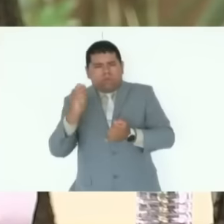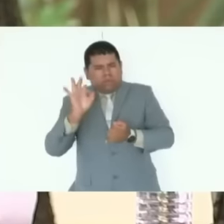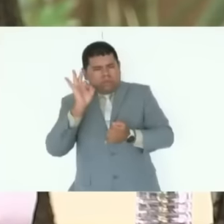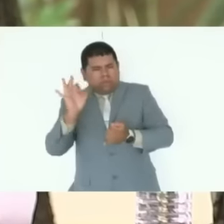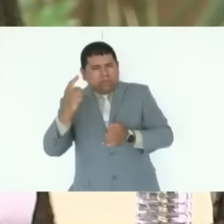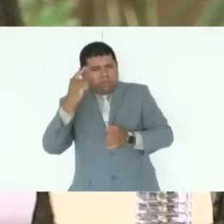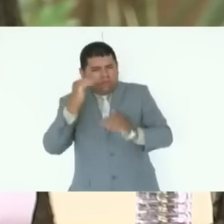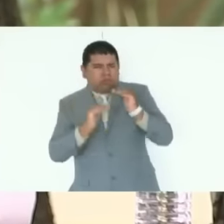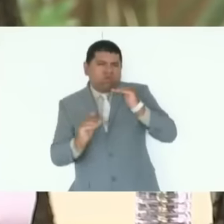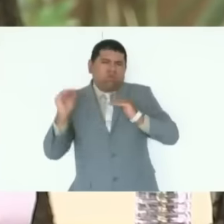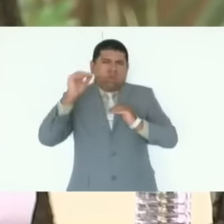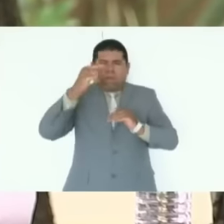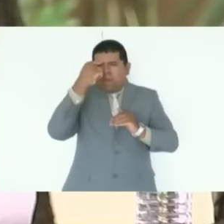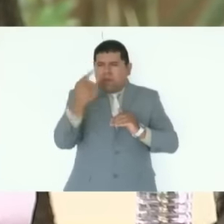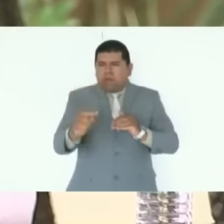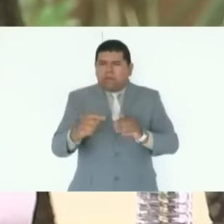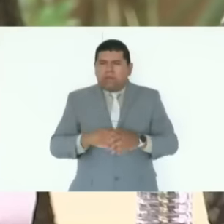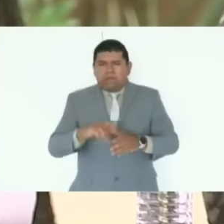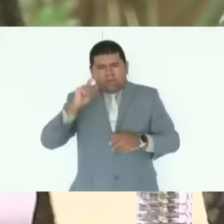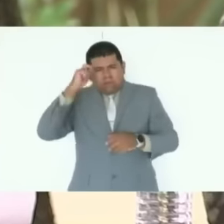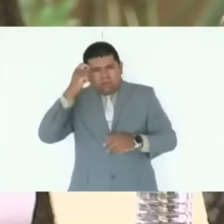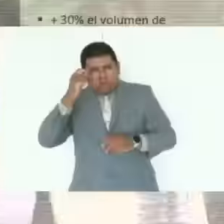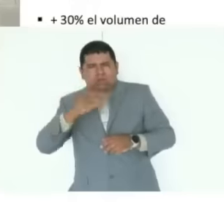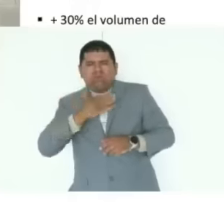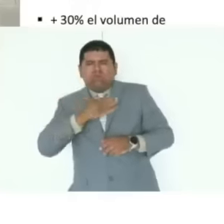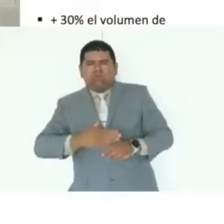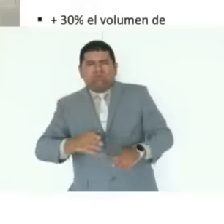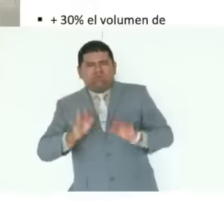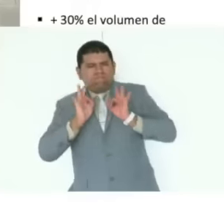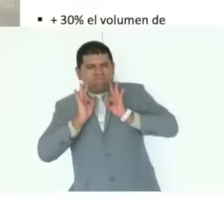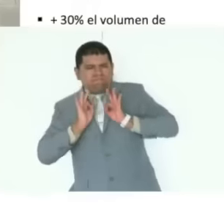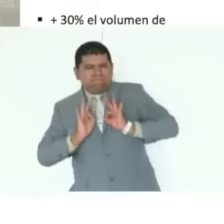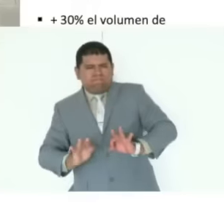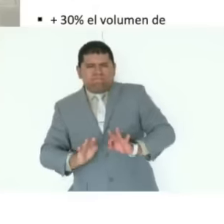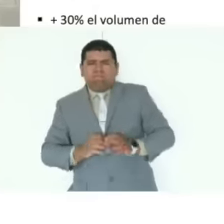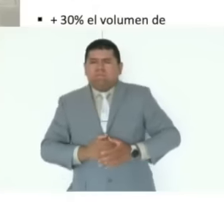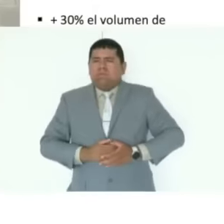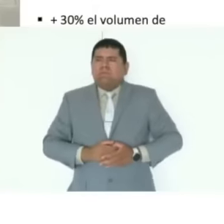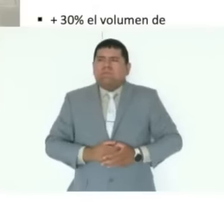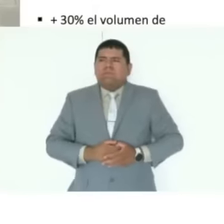to guarantee levels of service and safety with international standards.